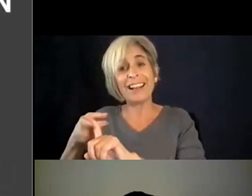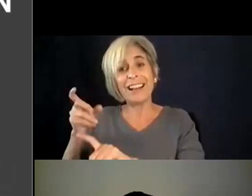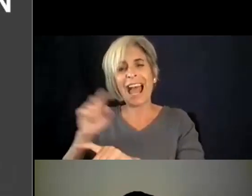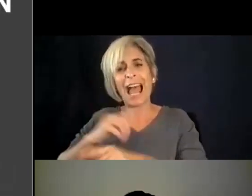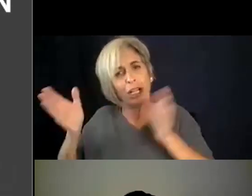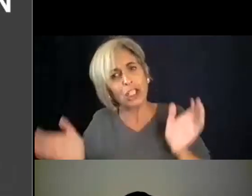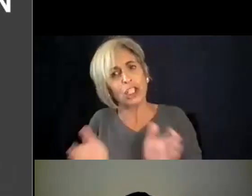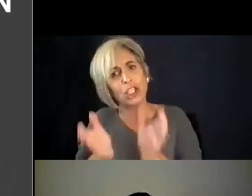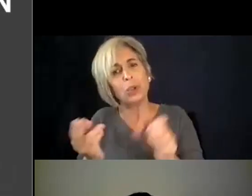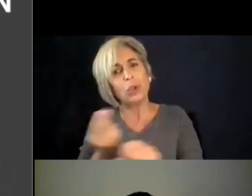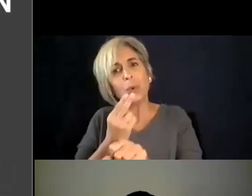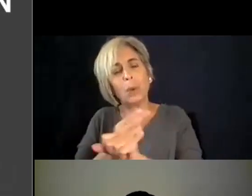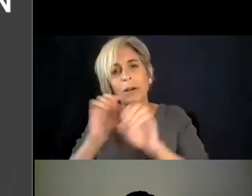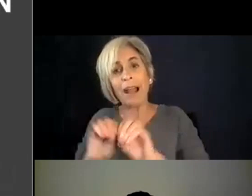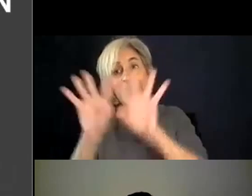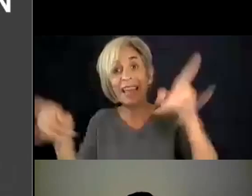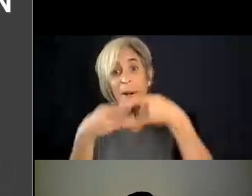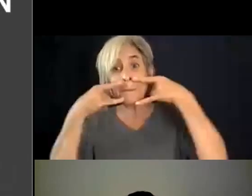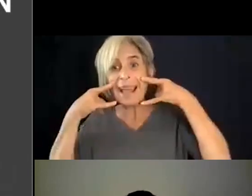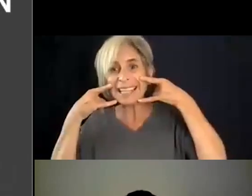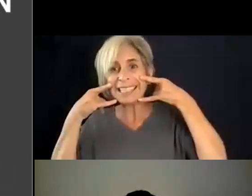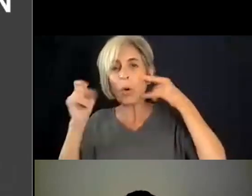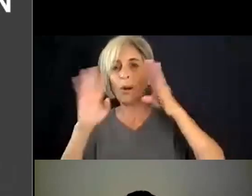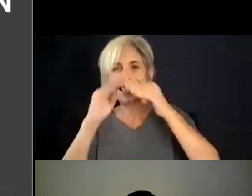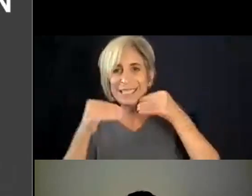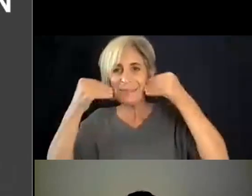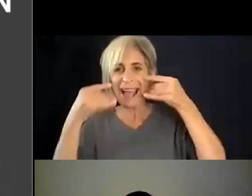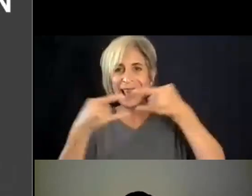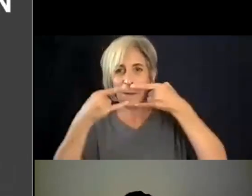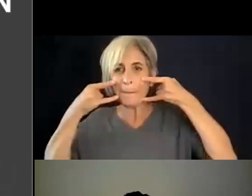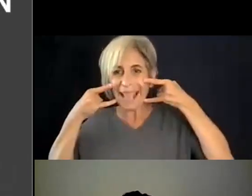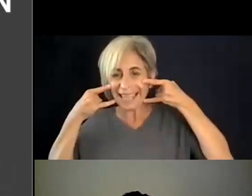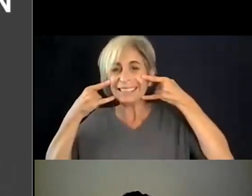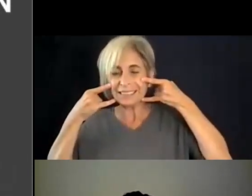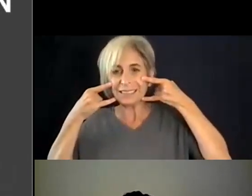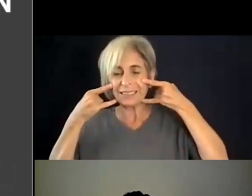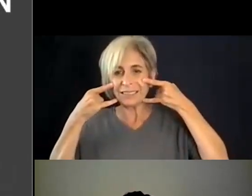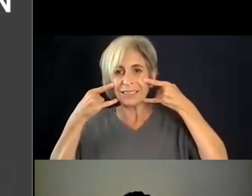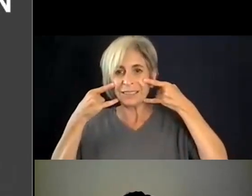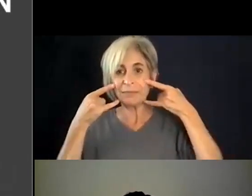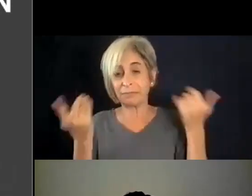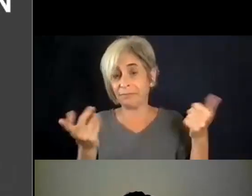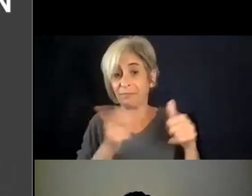try wearing a clear mask or a smile mask as some of us like to refer to them.